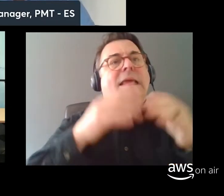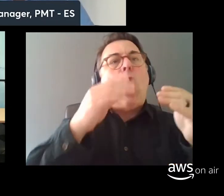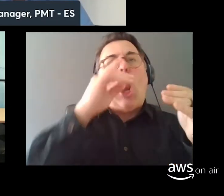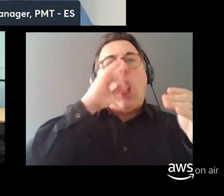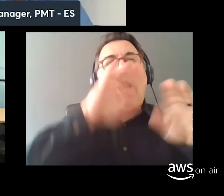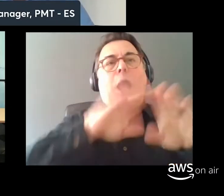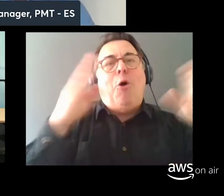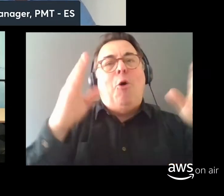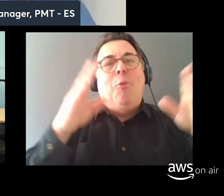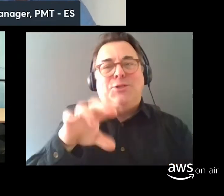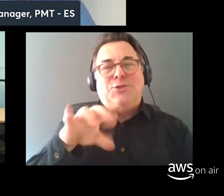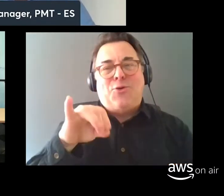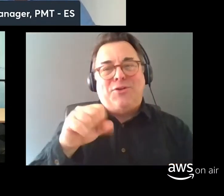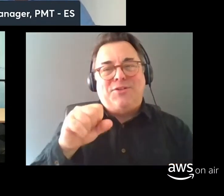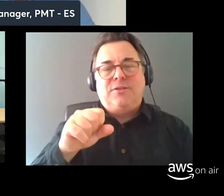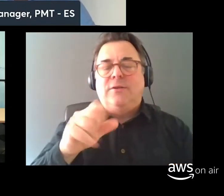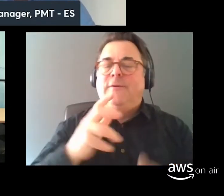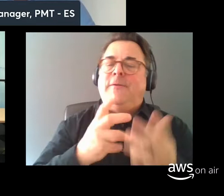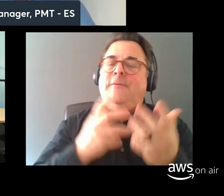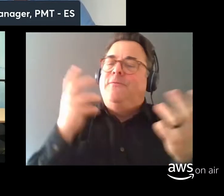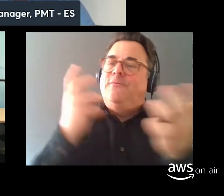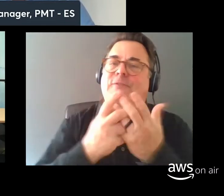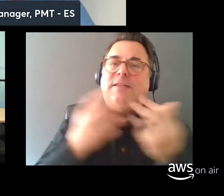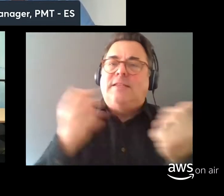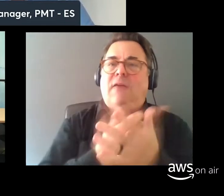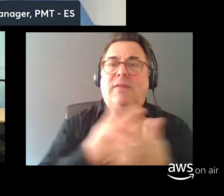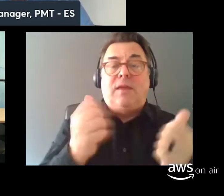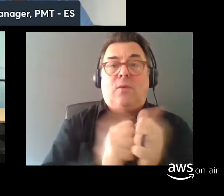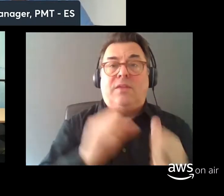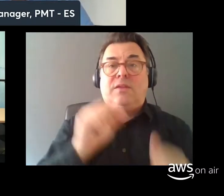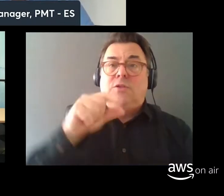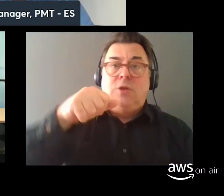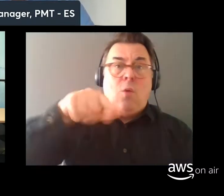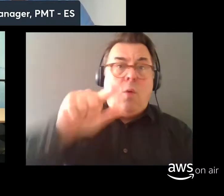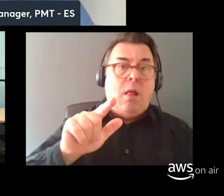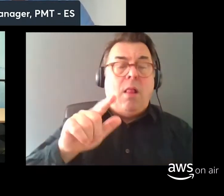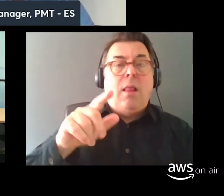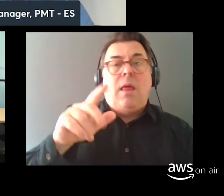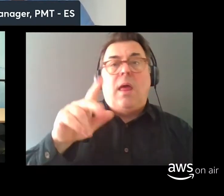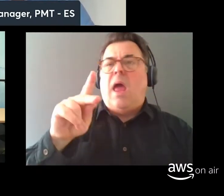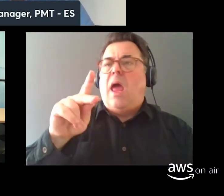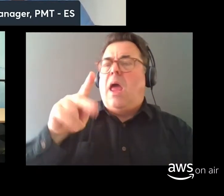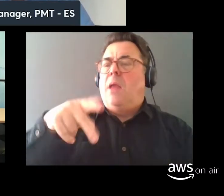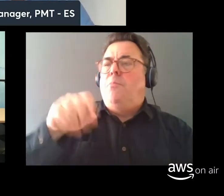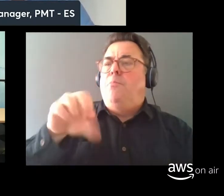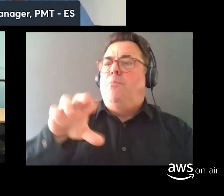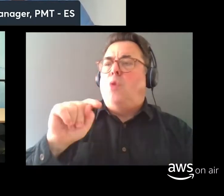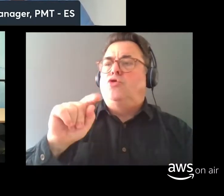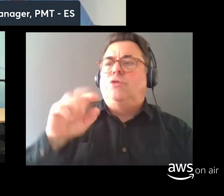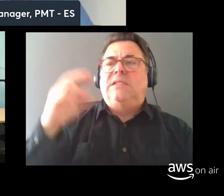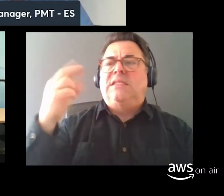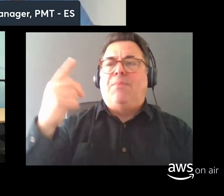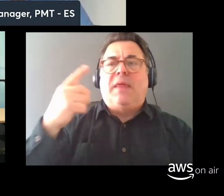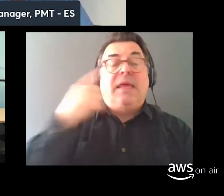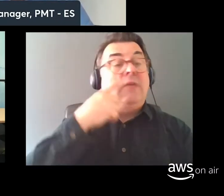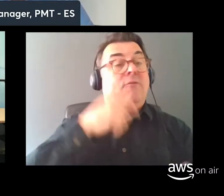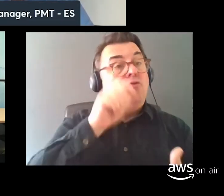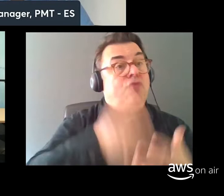It is fully compatible with MySQL and Postgres, so if you have written any applications for MySQL and Postgres, you can just bring them in,